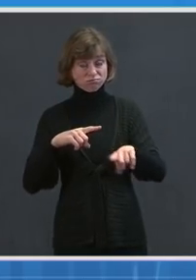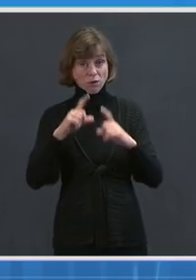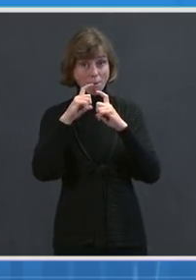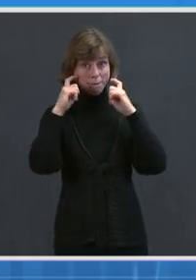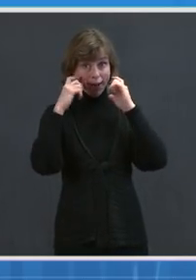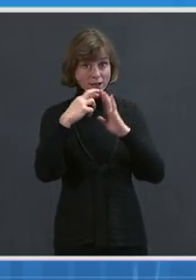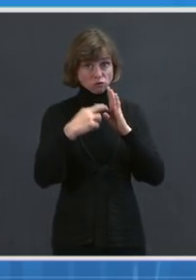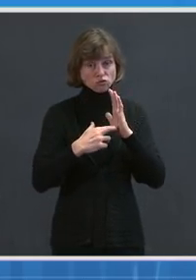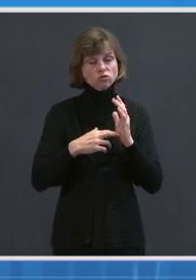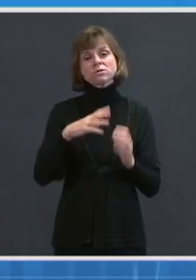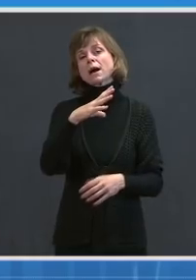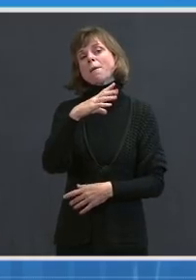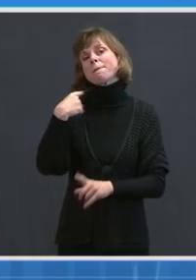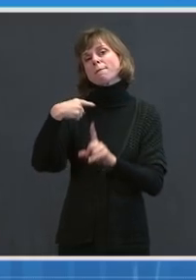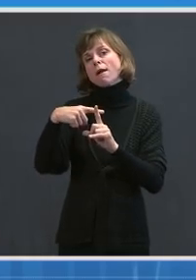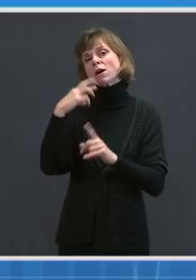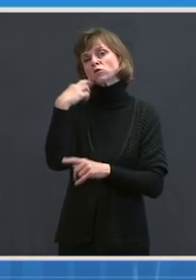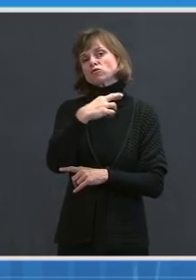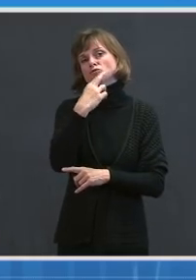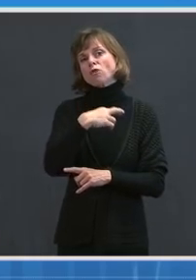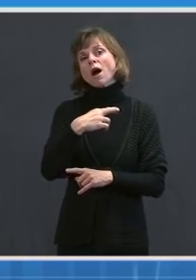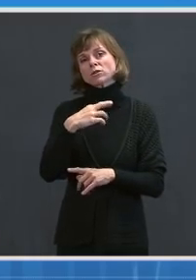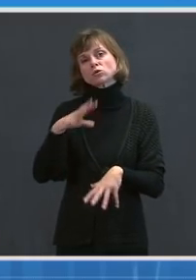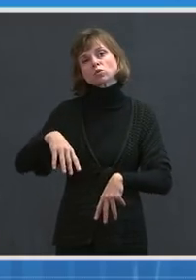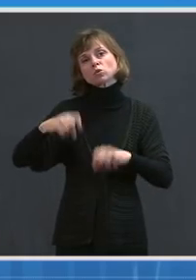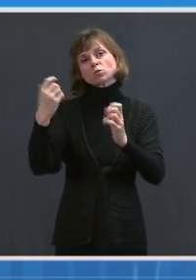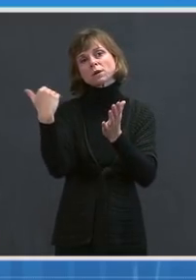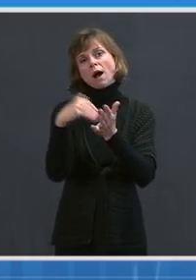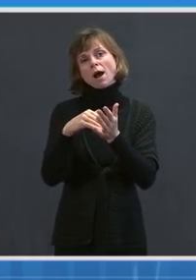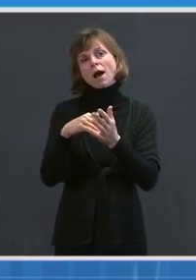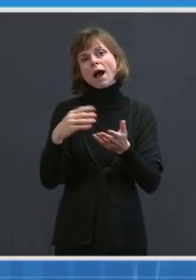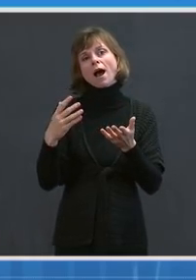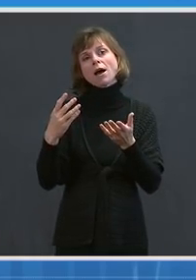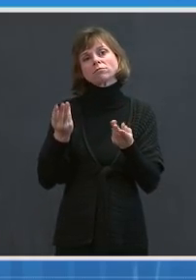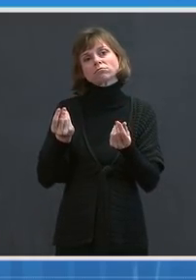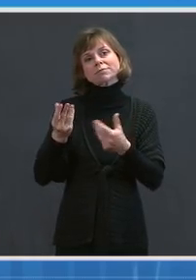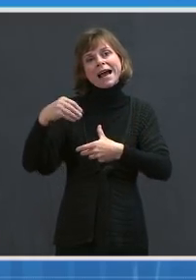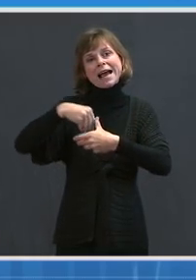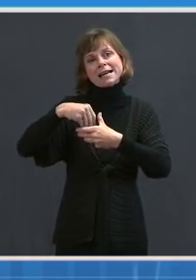resuming on-premises dining from March to December of 2020.